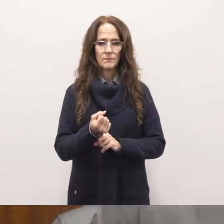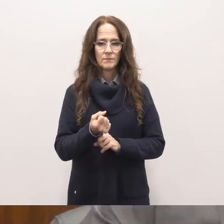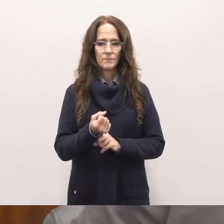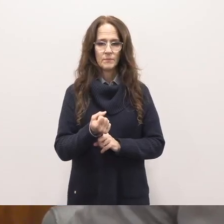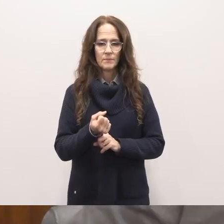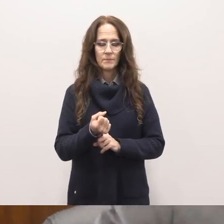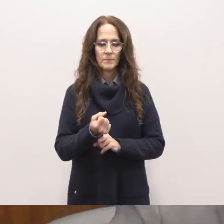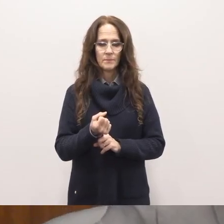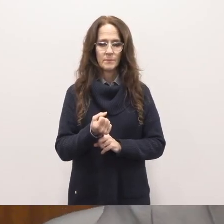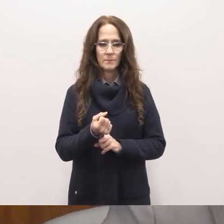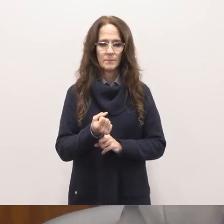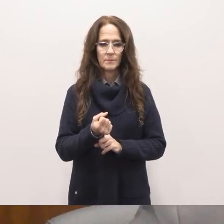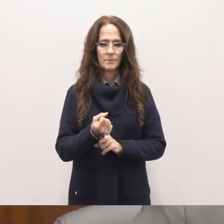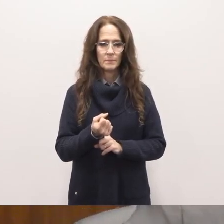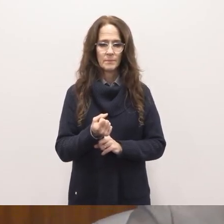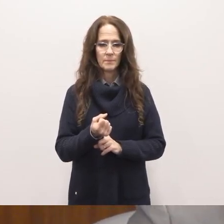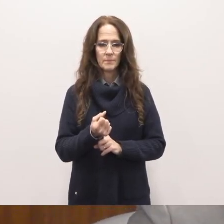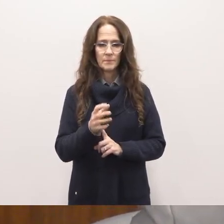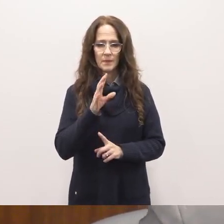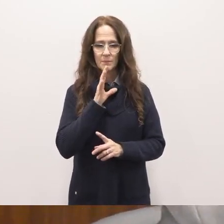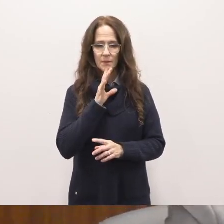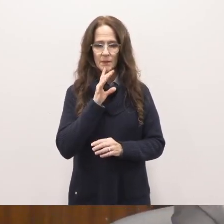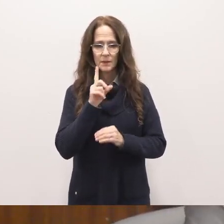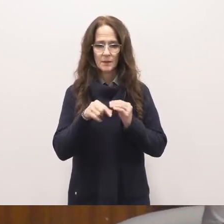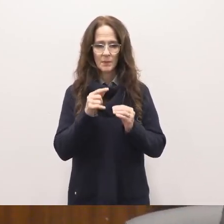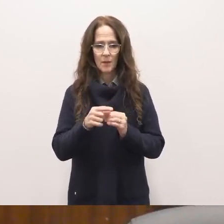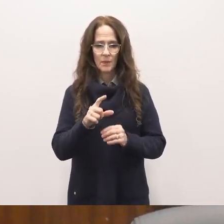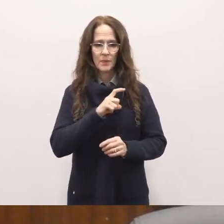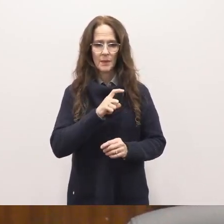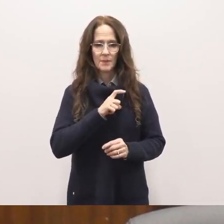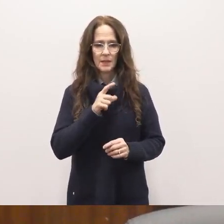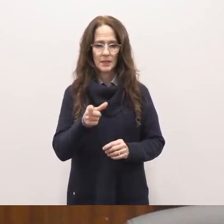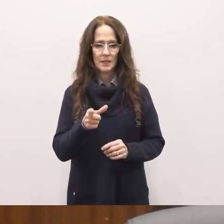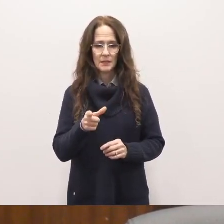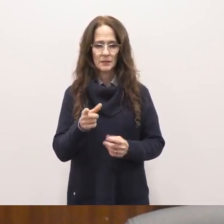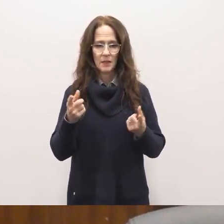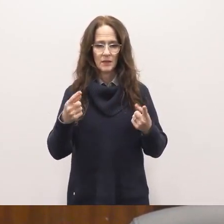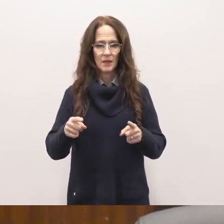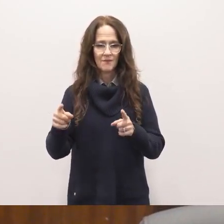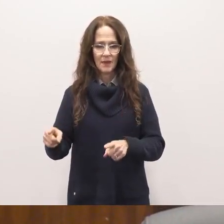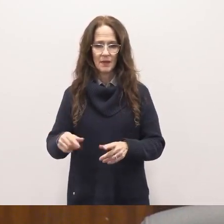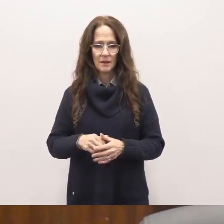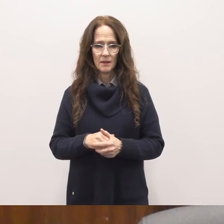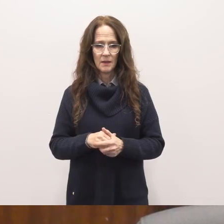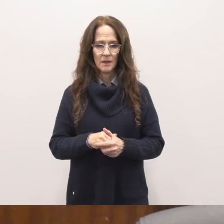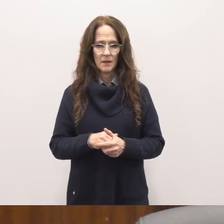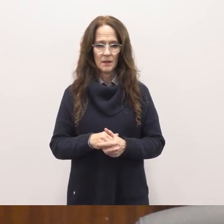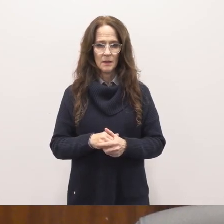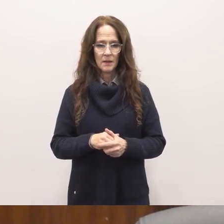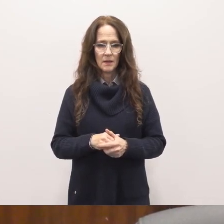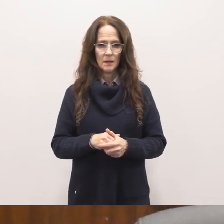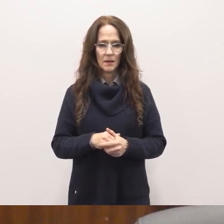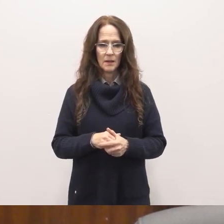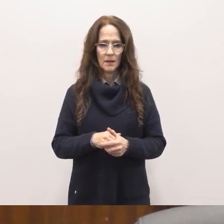is to speak on behalf of the police at this event. But let me tell you, for this to be one